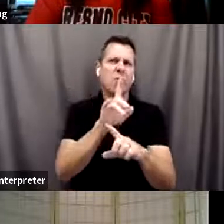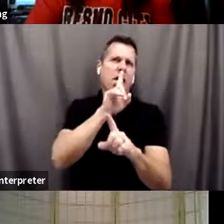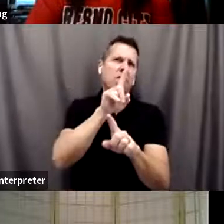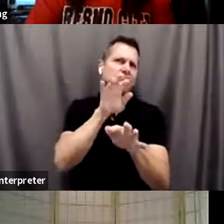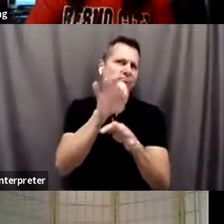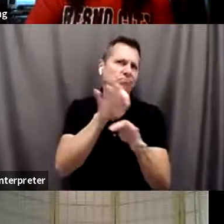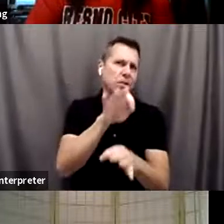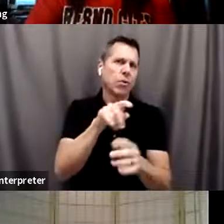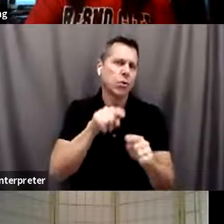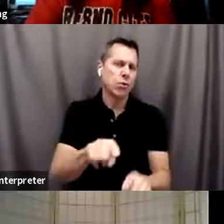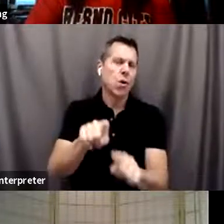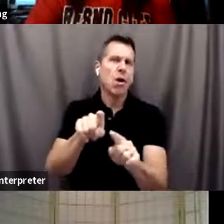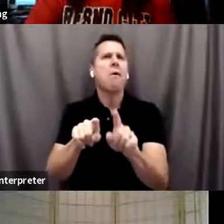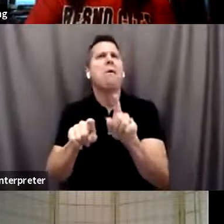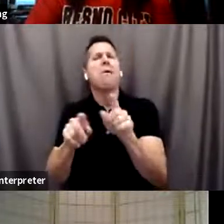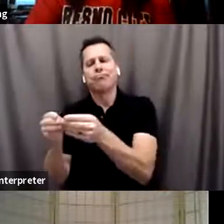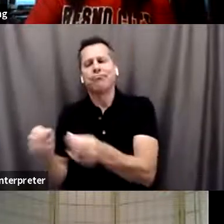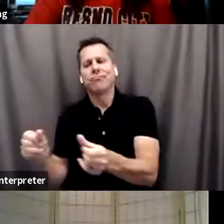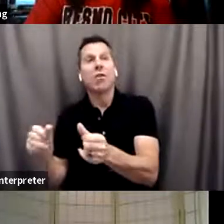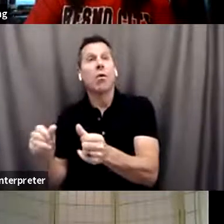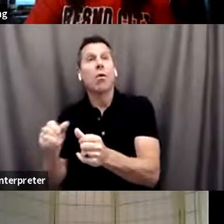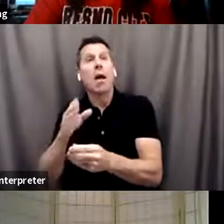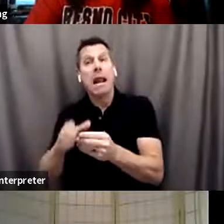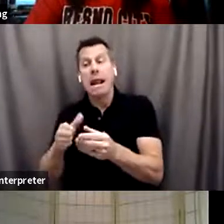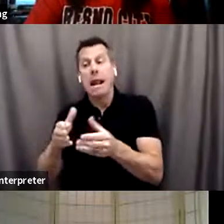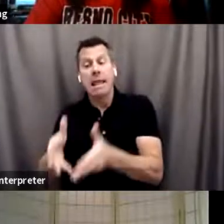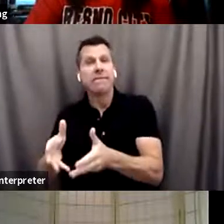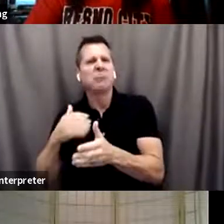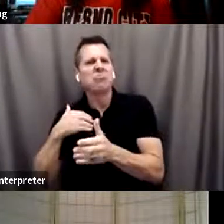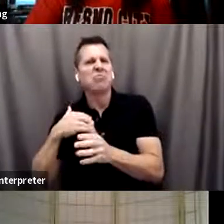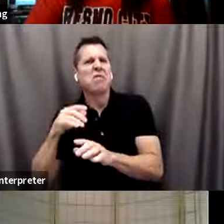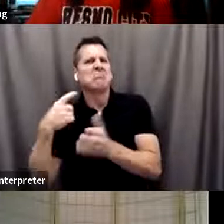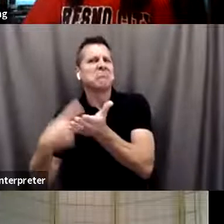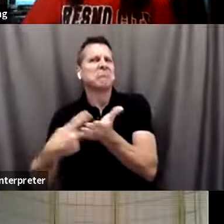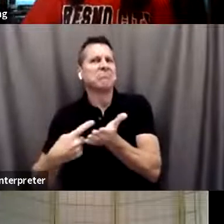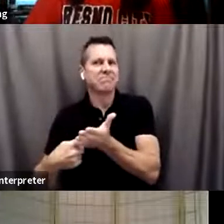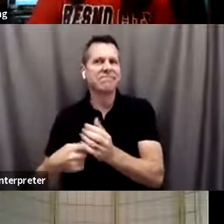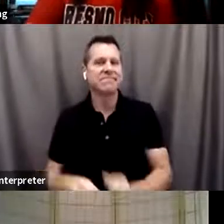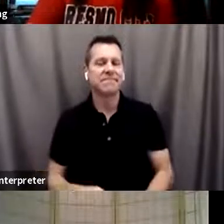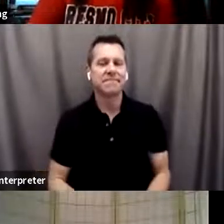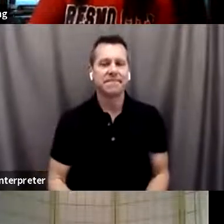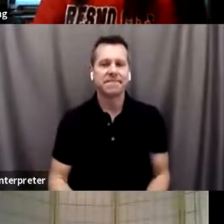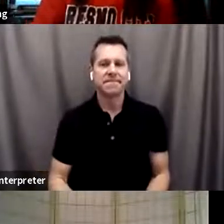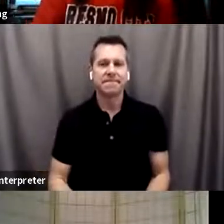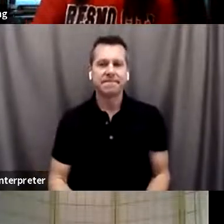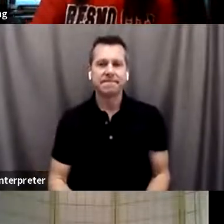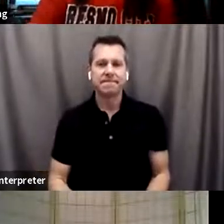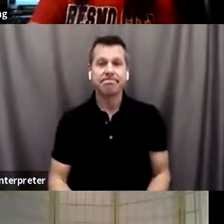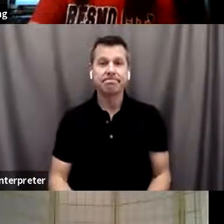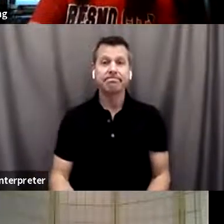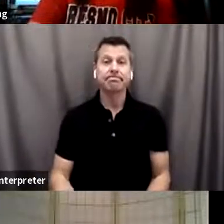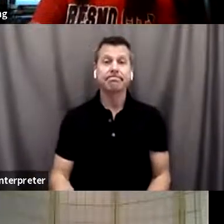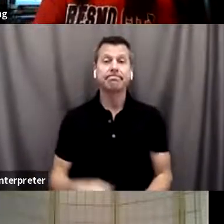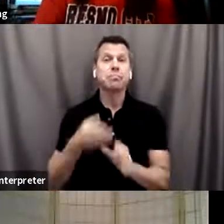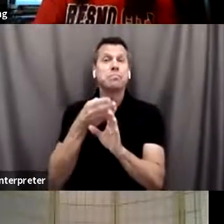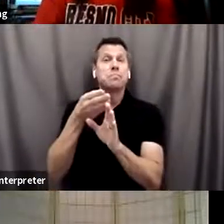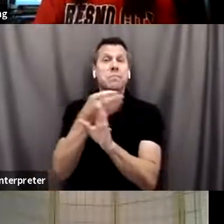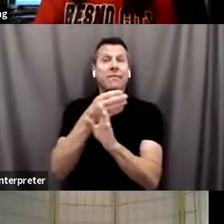presentation. And then we'll also get to those at the end if we missed one of those. Before we get started, I just wanted to make